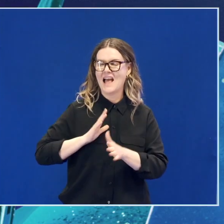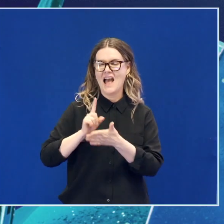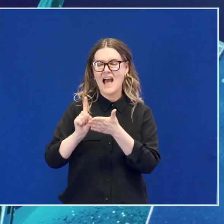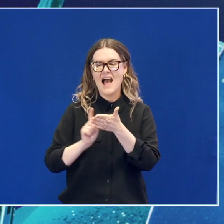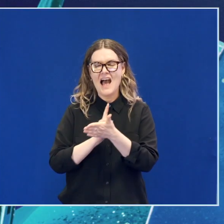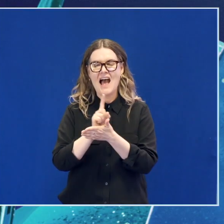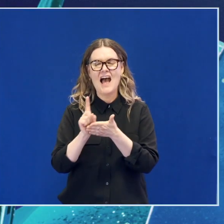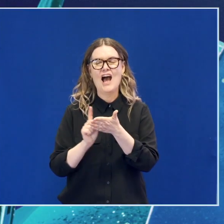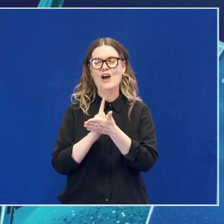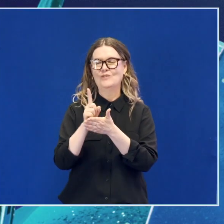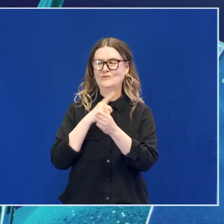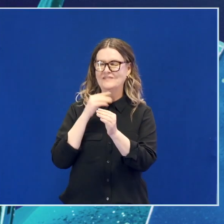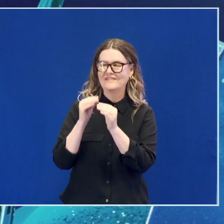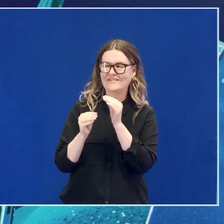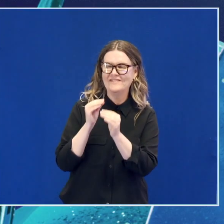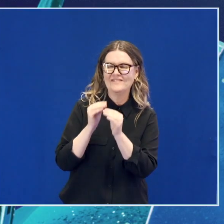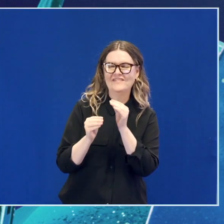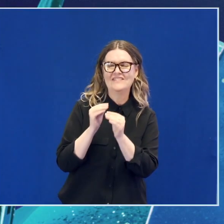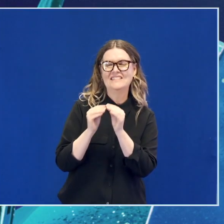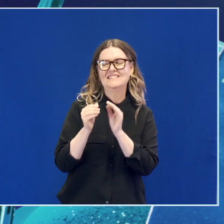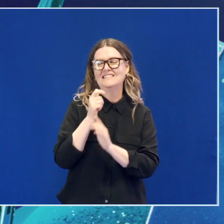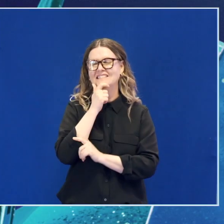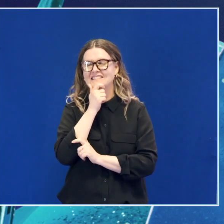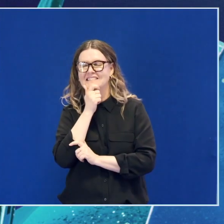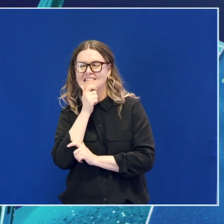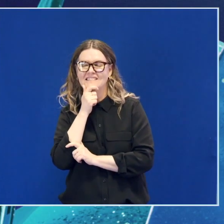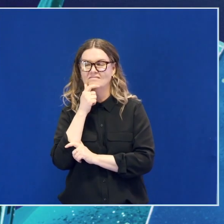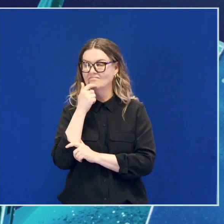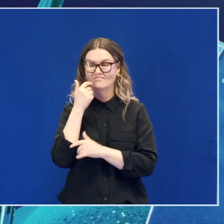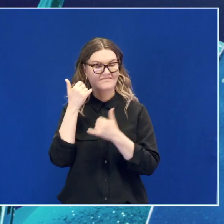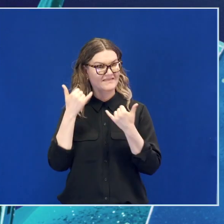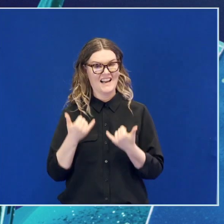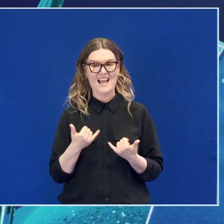And now it takes me the same amount of time or less.